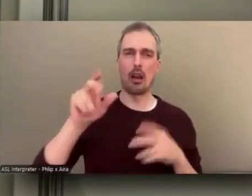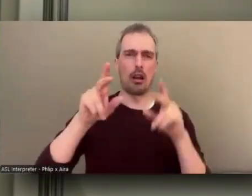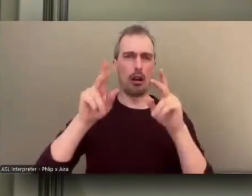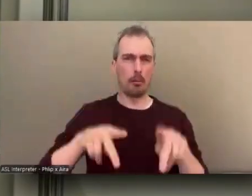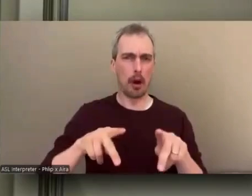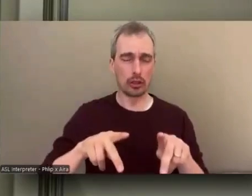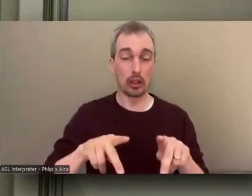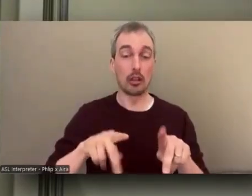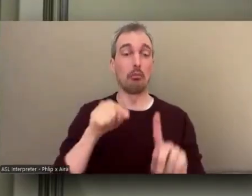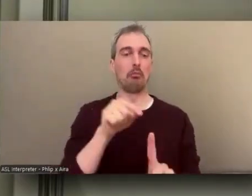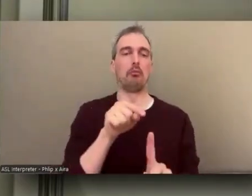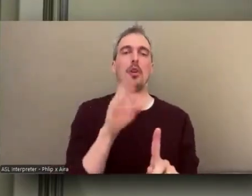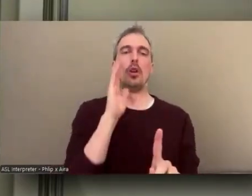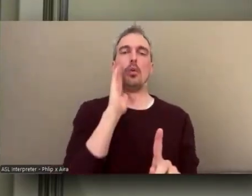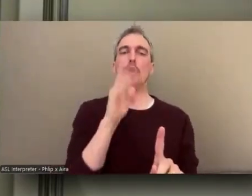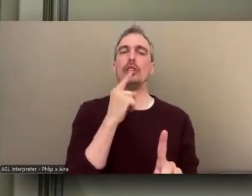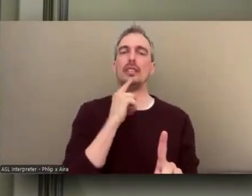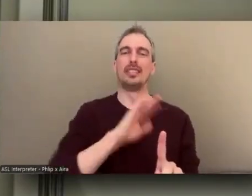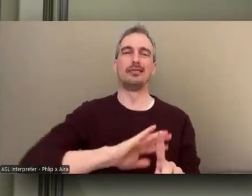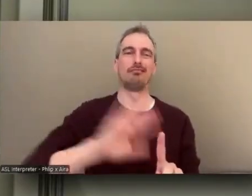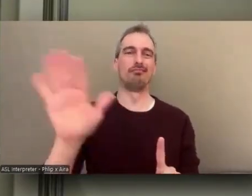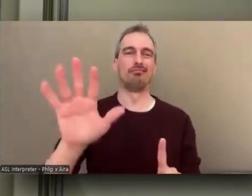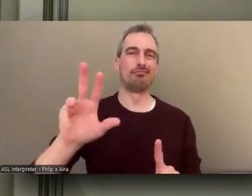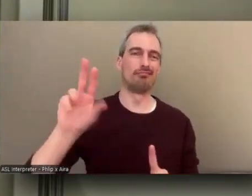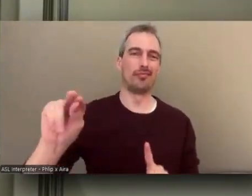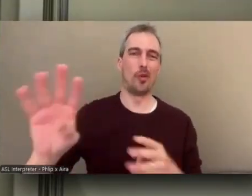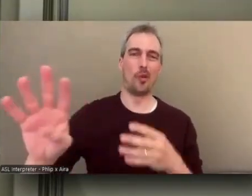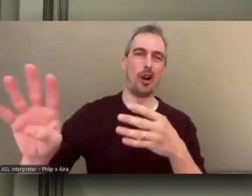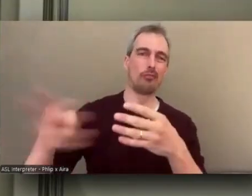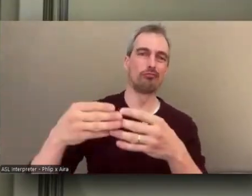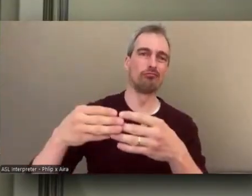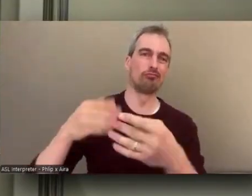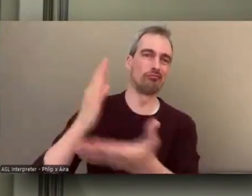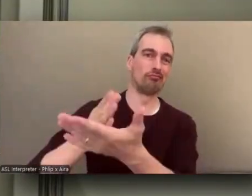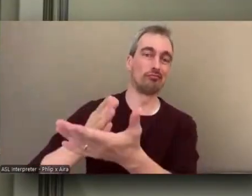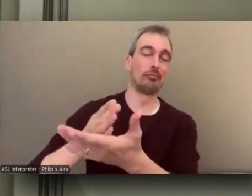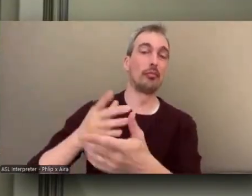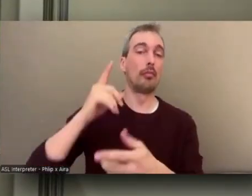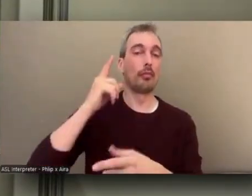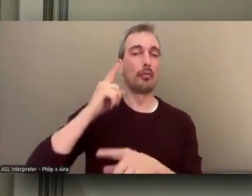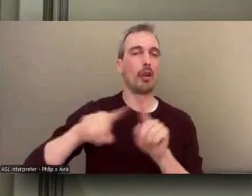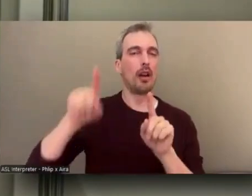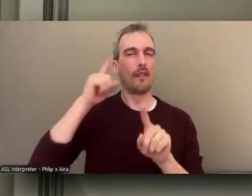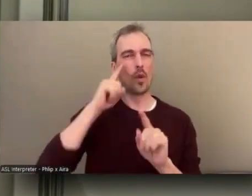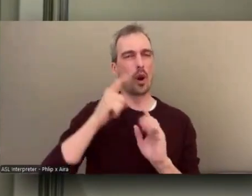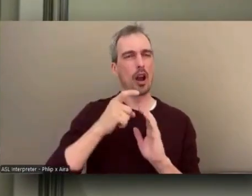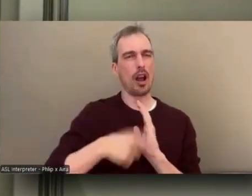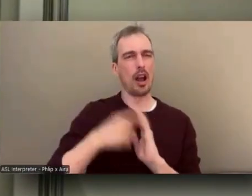No, we can't ship this thing until we fix this problem. But for the automated tools, I think there's not quite enough